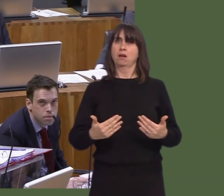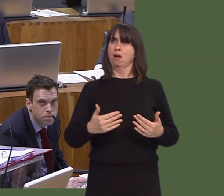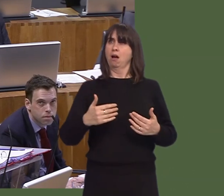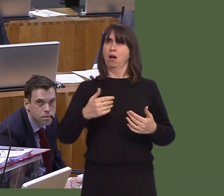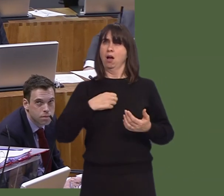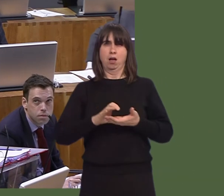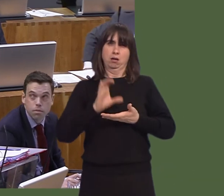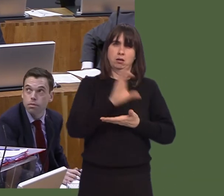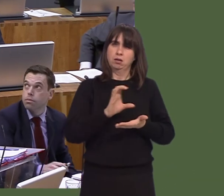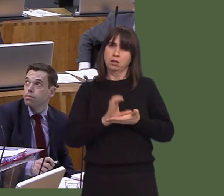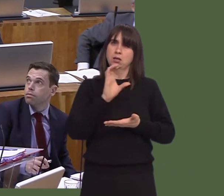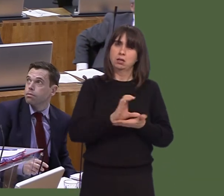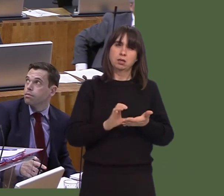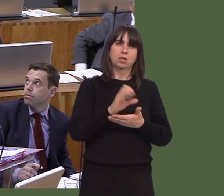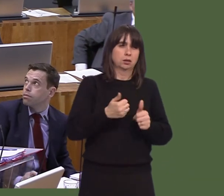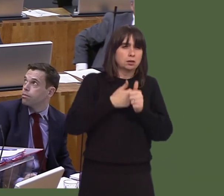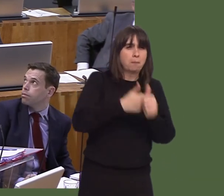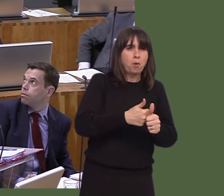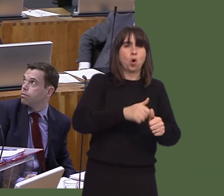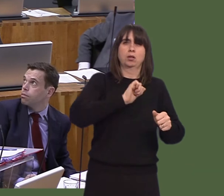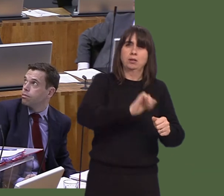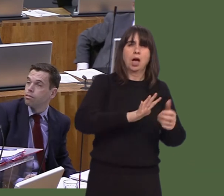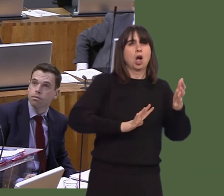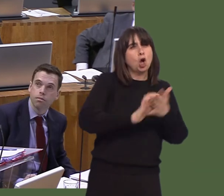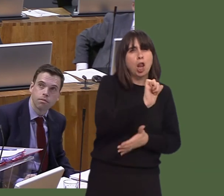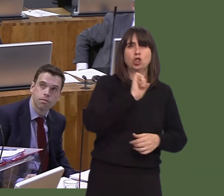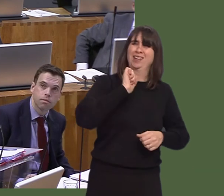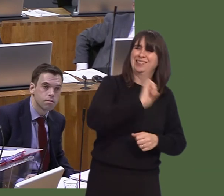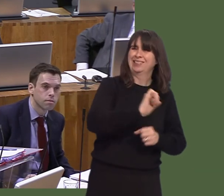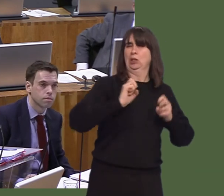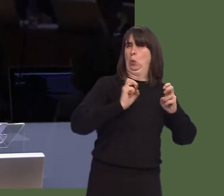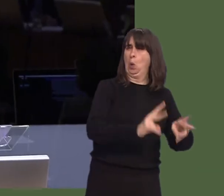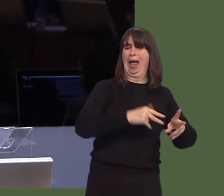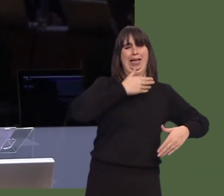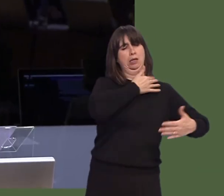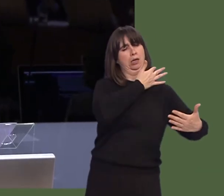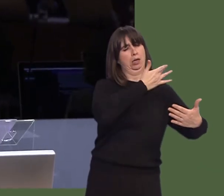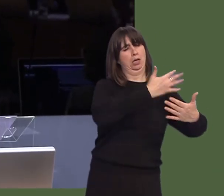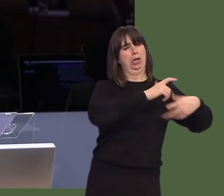We know that Irish Ferries last month confirmed their order for what will be the largest